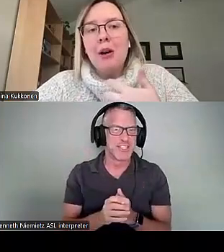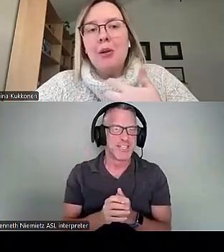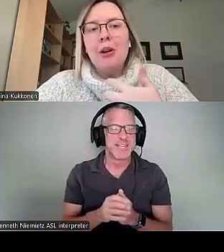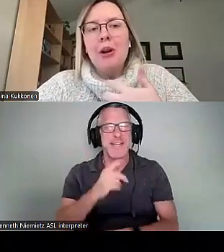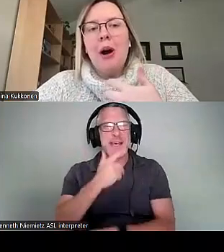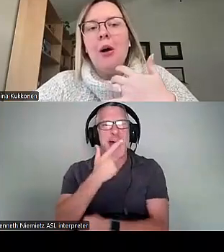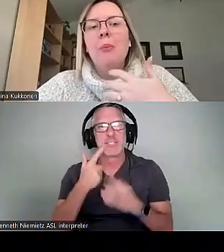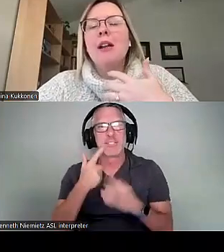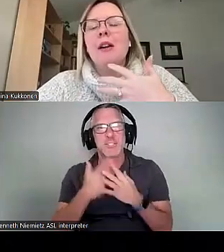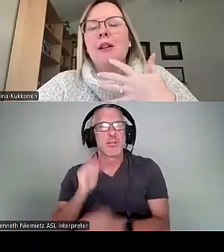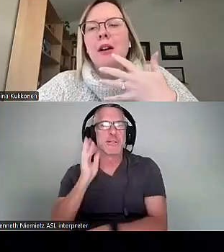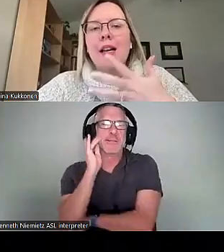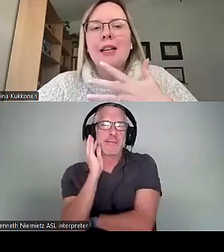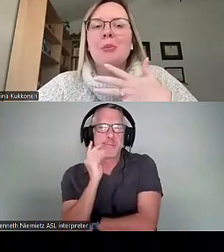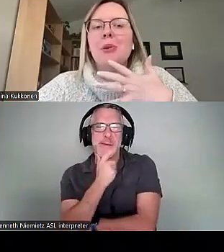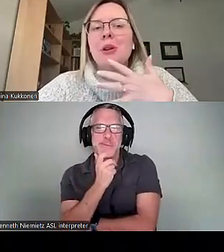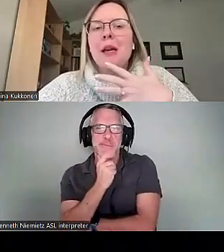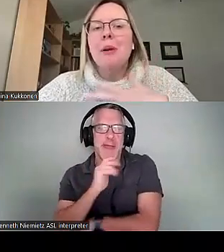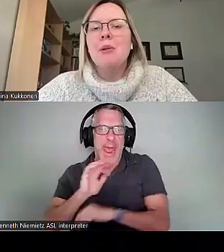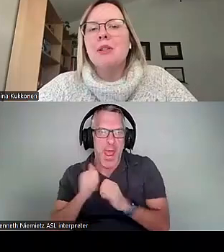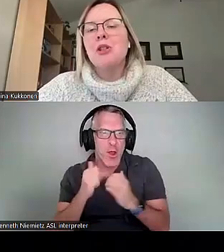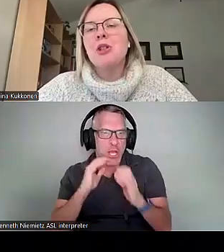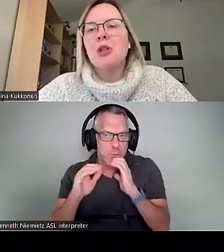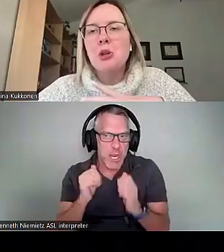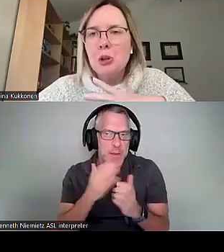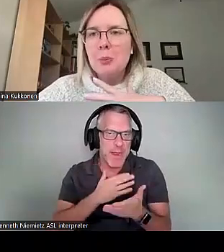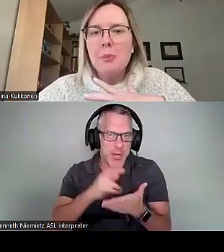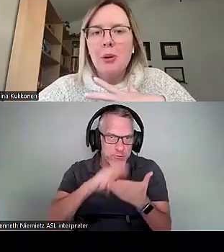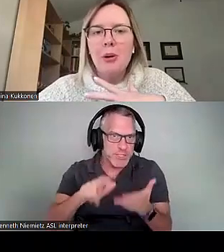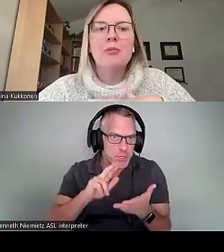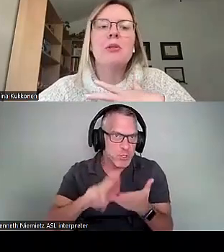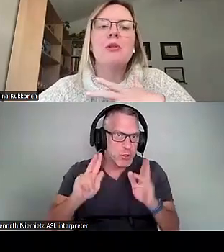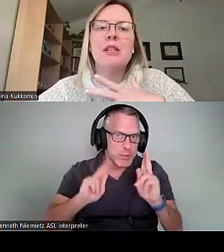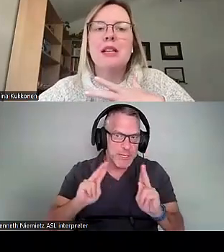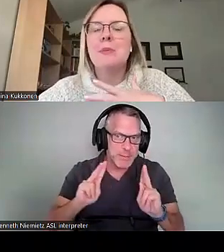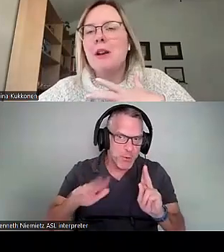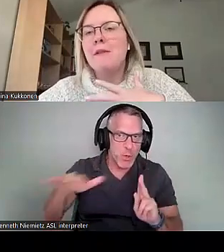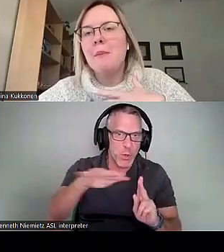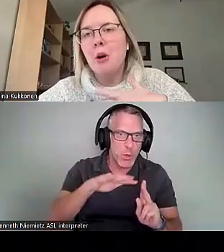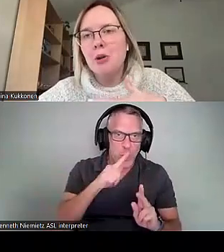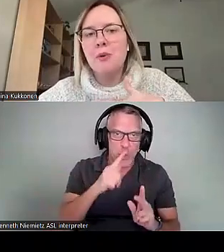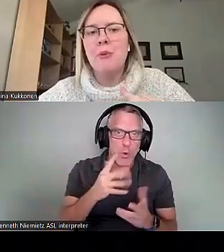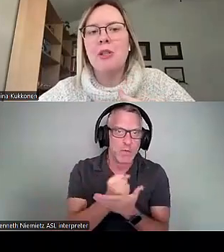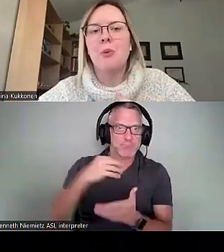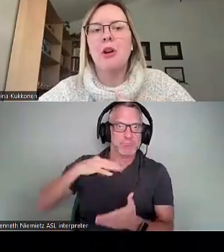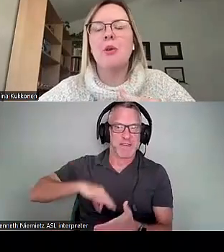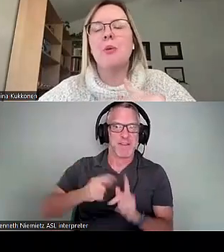about how might I communicate my research to the people who stand to benefit most from this work,